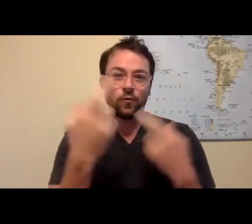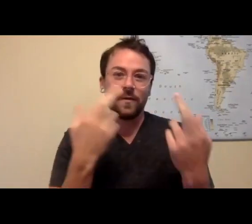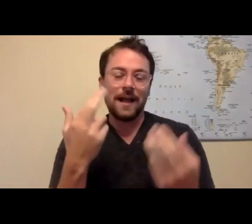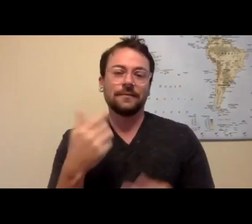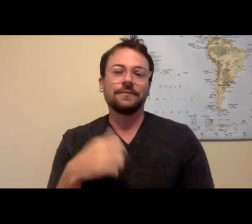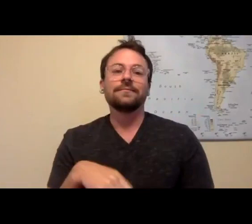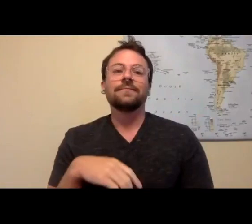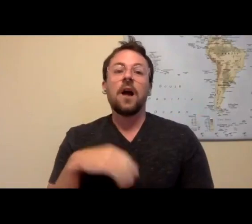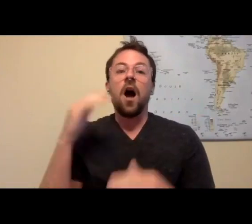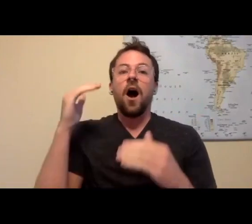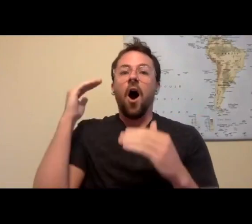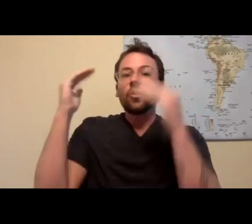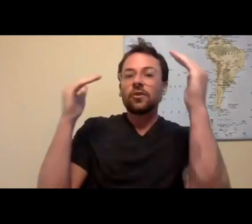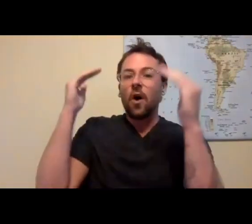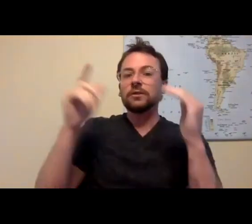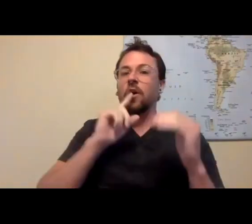means. And we need to be honest with students.